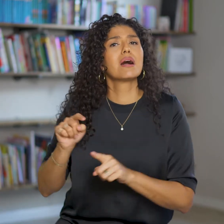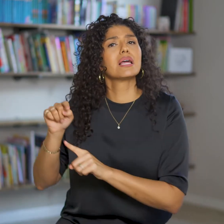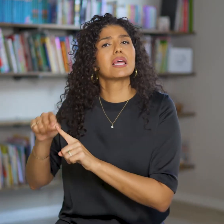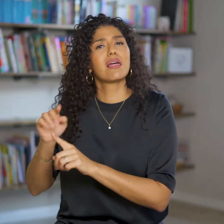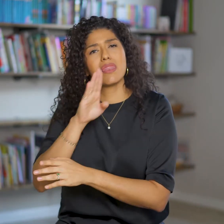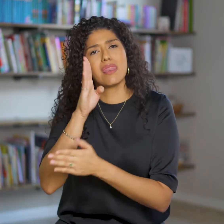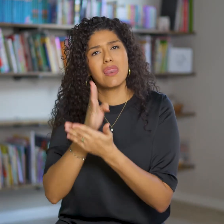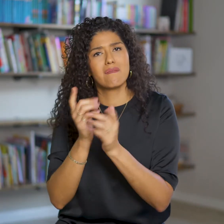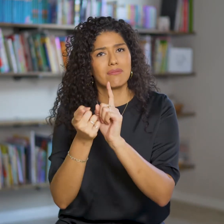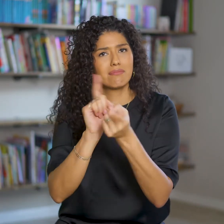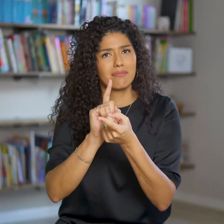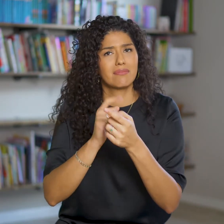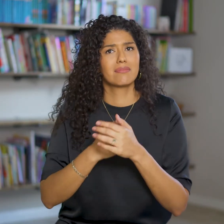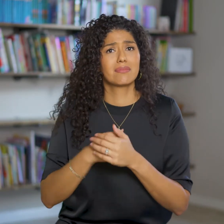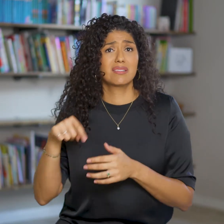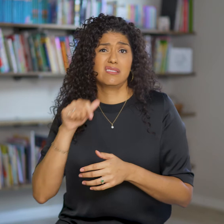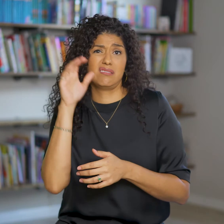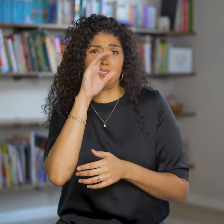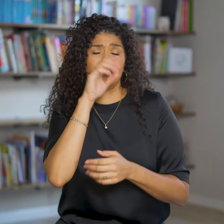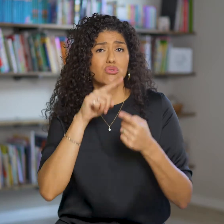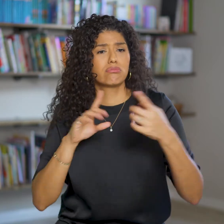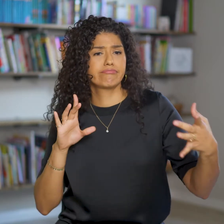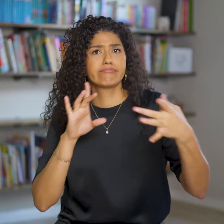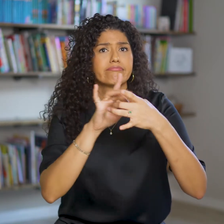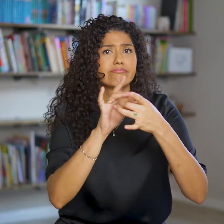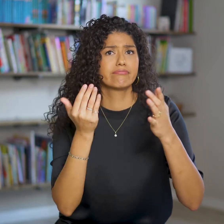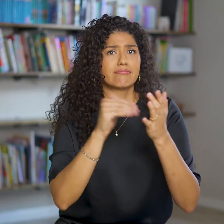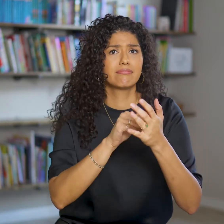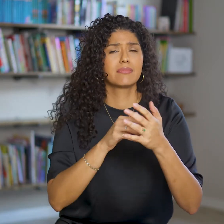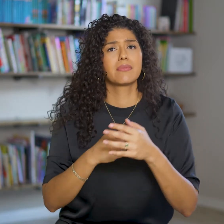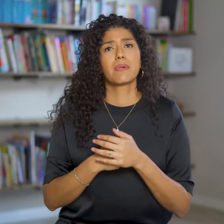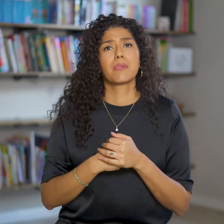but Absalom never repented and isn’t looking to reconcile.